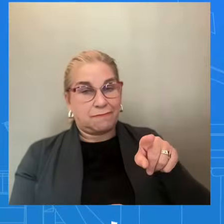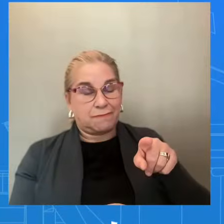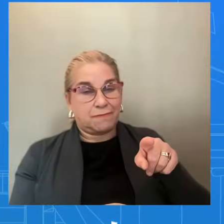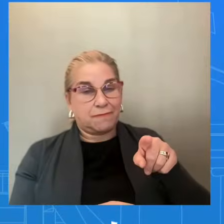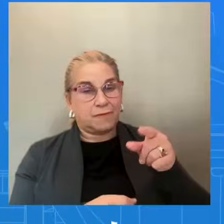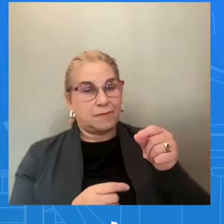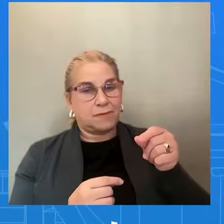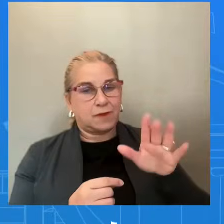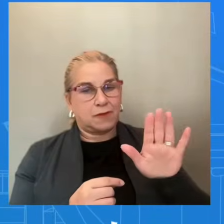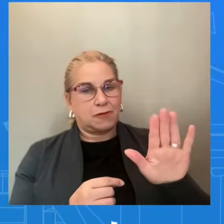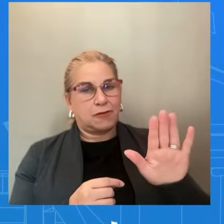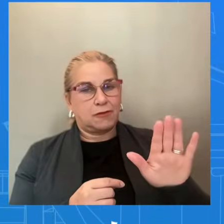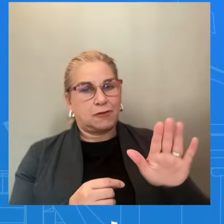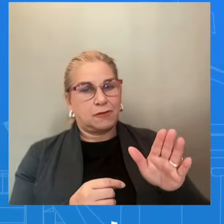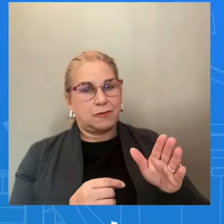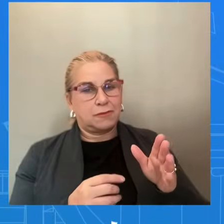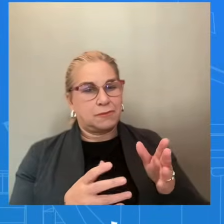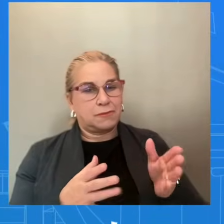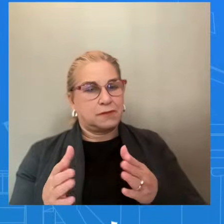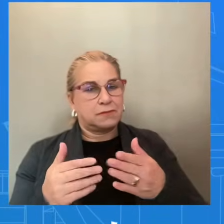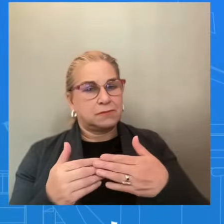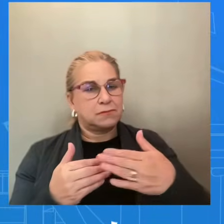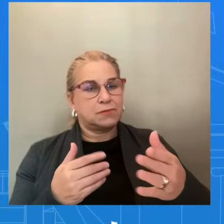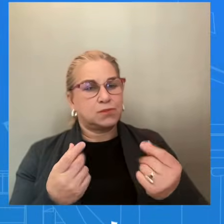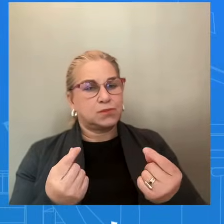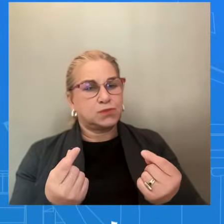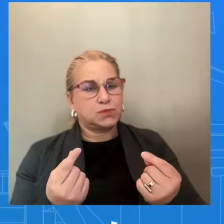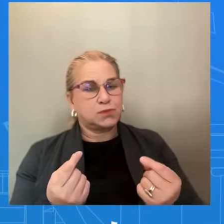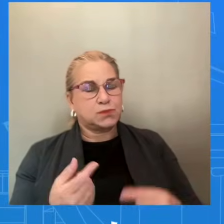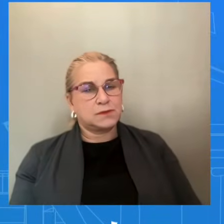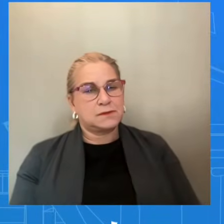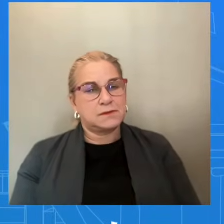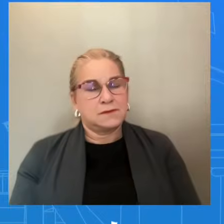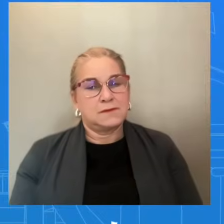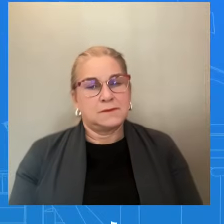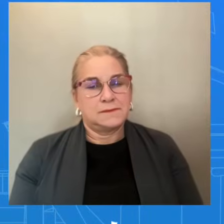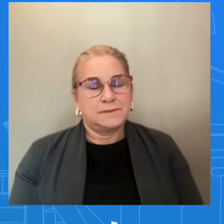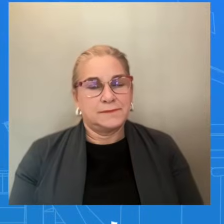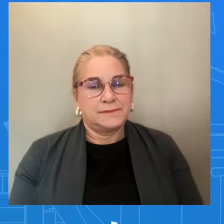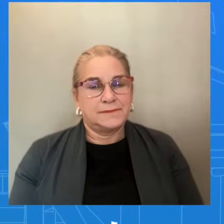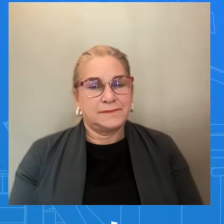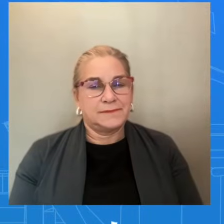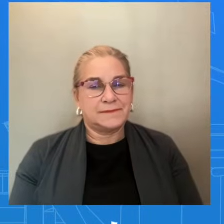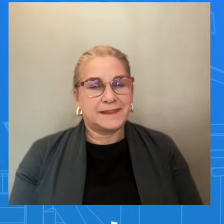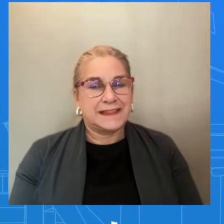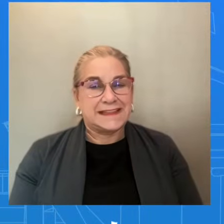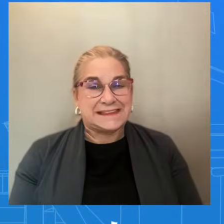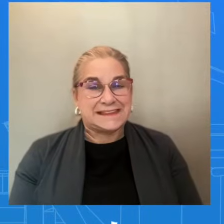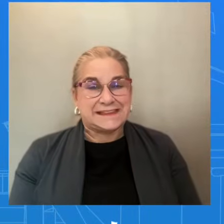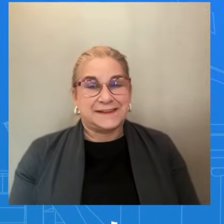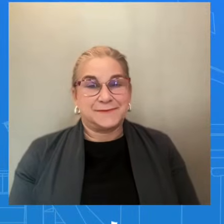Ms. Jean-Pierre: So, I don’t have any details to spe- -- to their specific conversations. As you know, the president and the vice president work closely together,